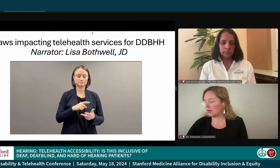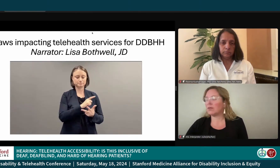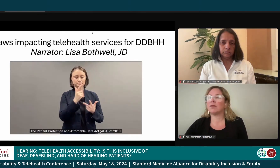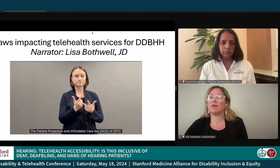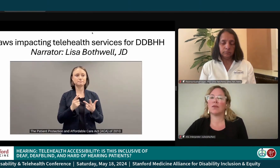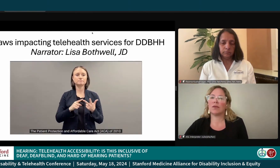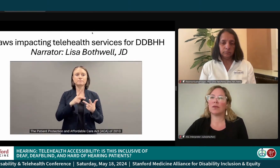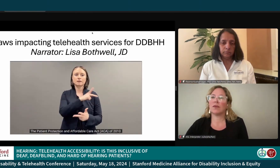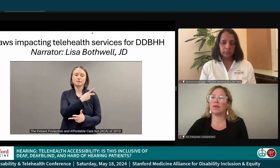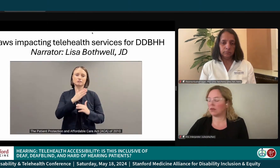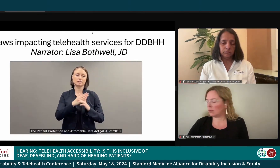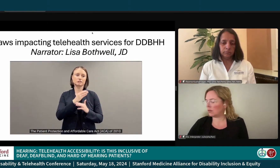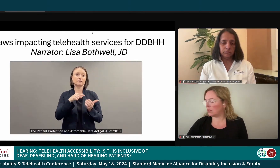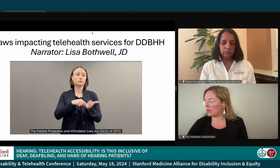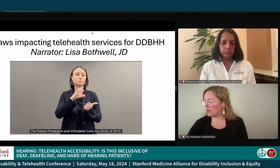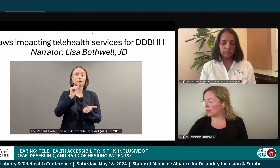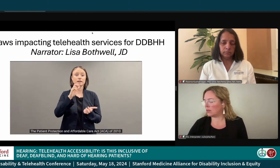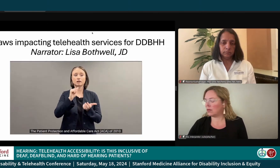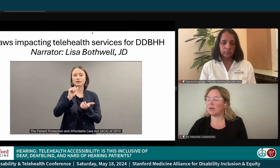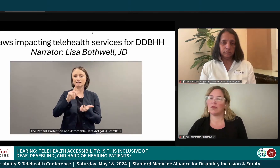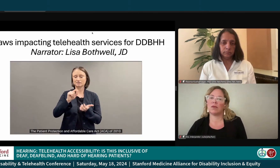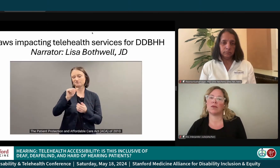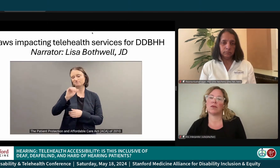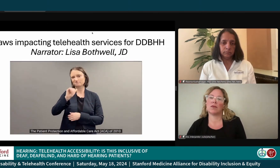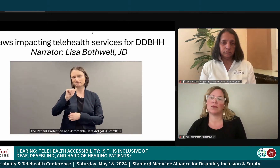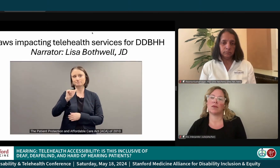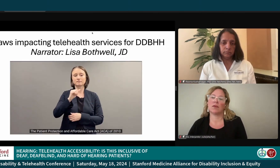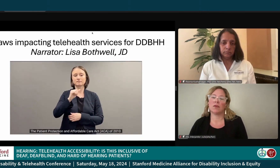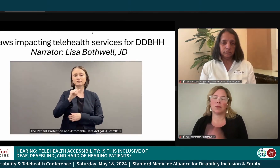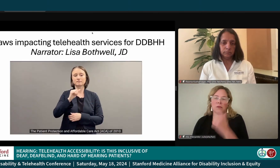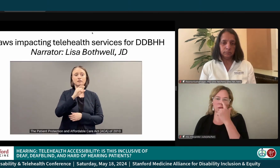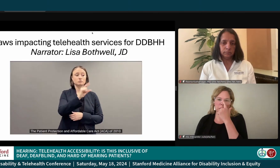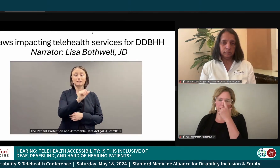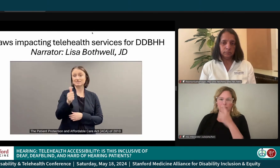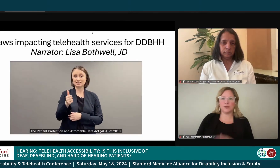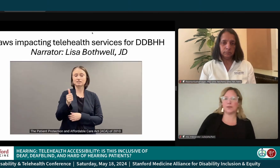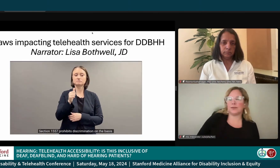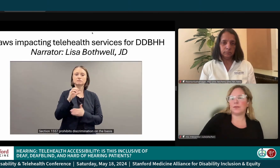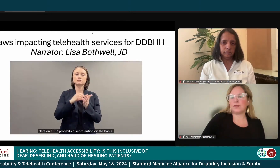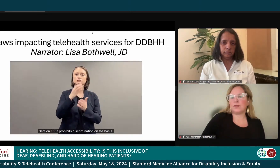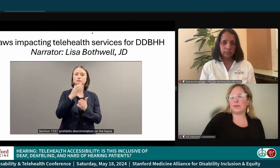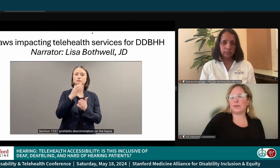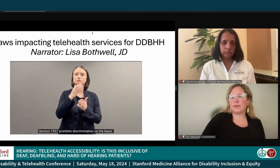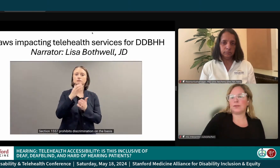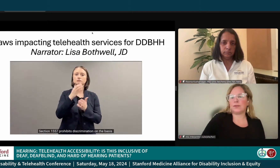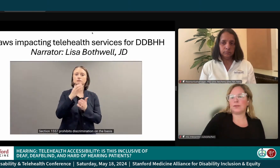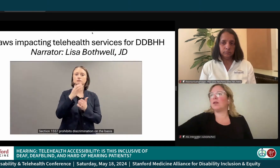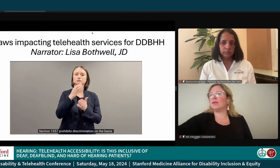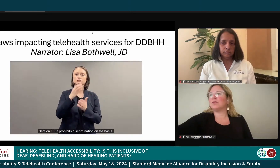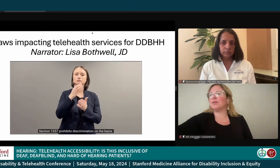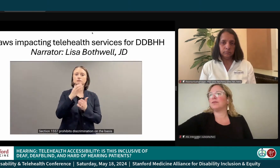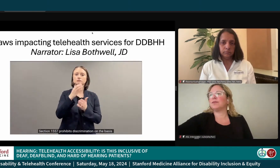mental health providers. The Patient Protection and Affordable Care Act, ACA of 2010, section